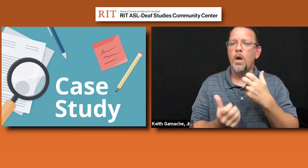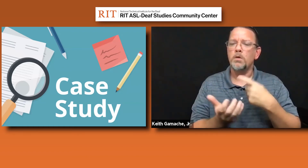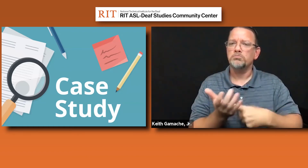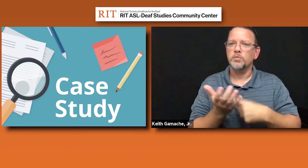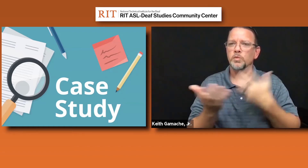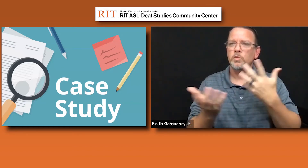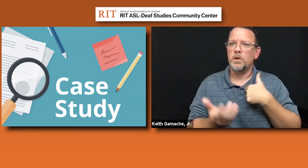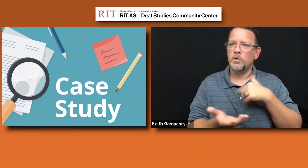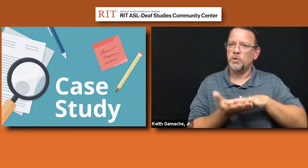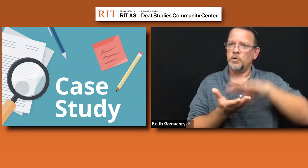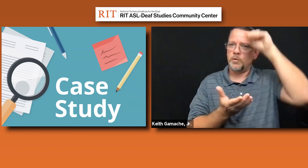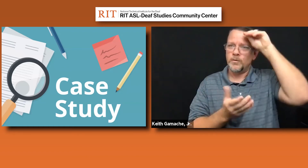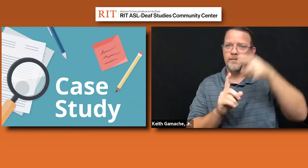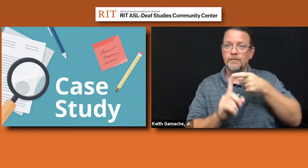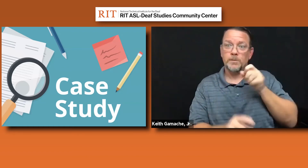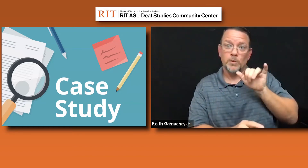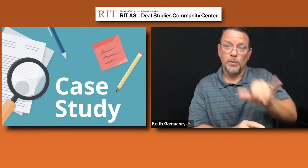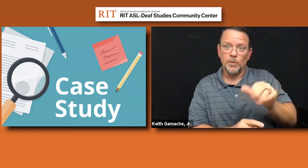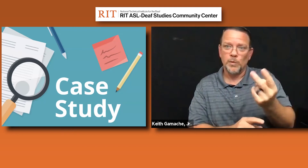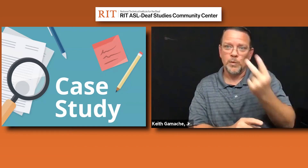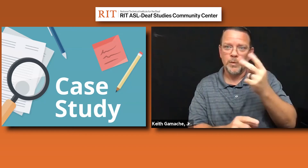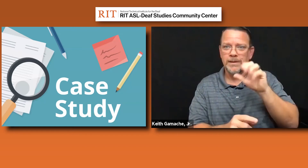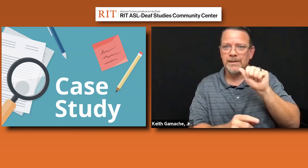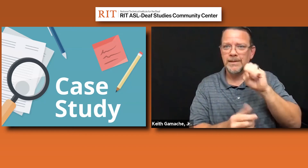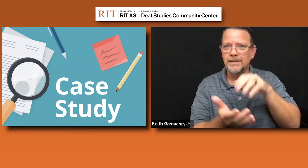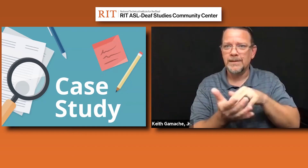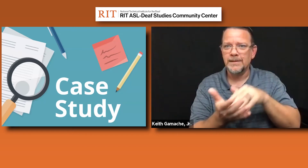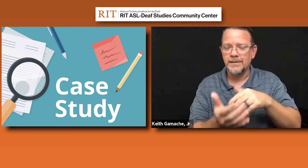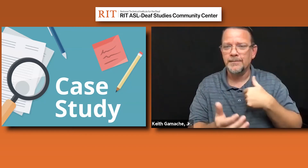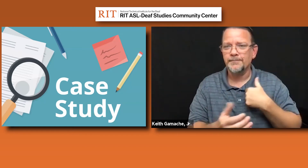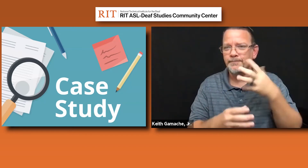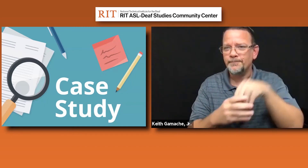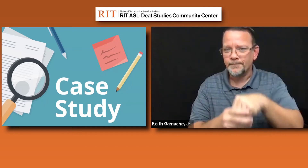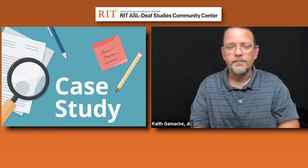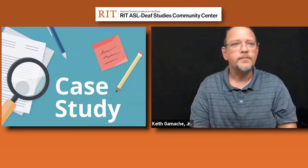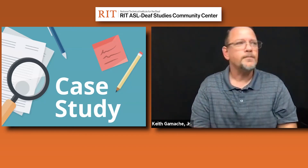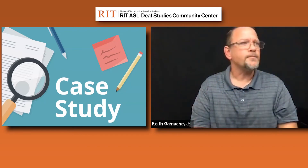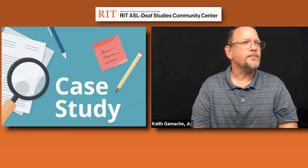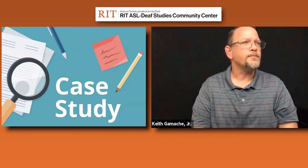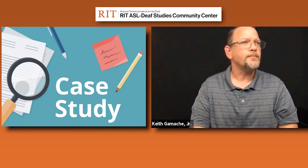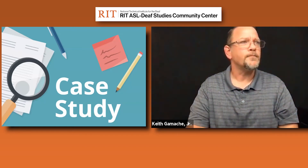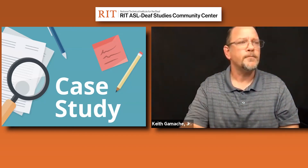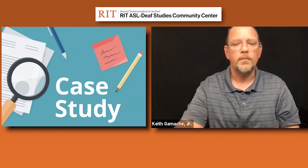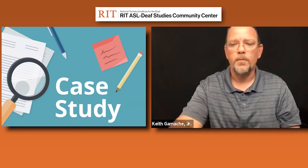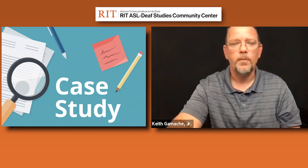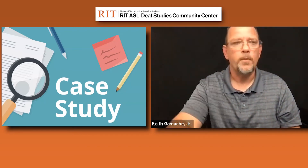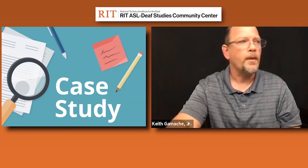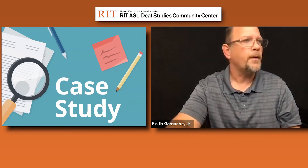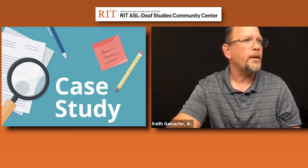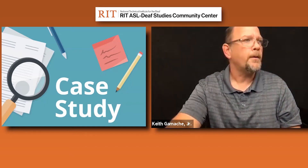and in two in particular I wanted to share what I learned from these two particular case studies.